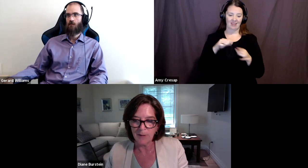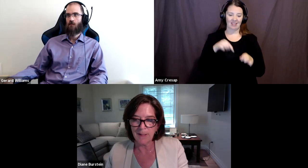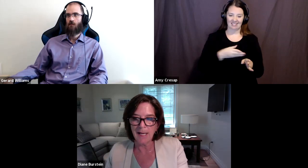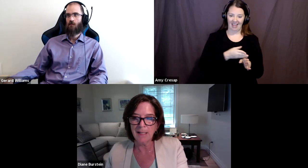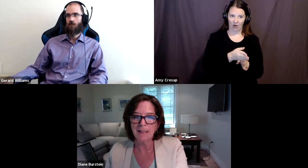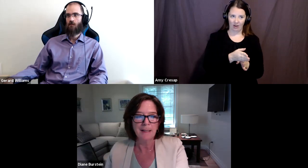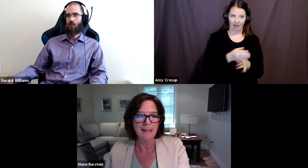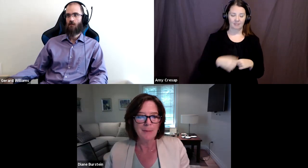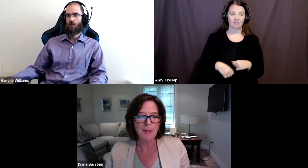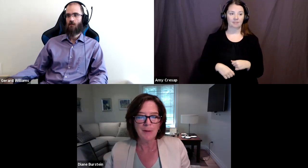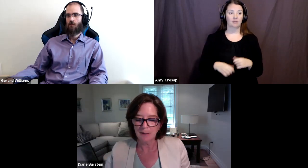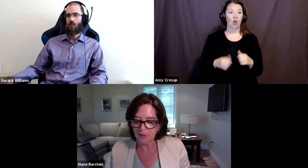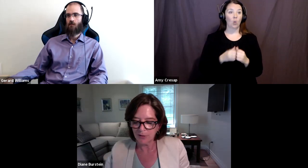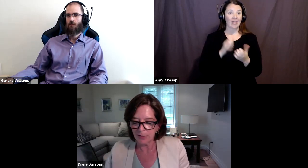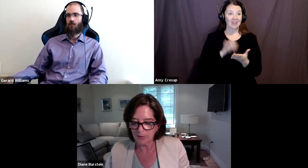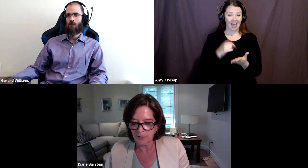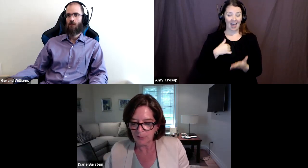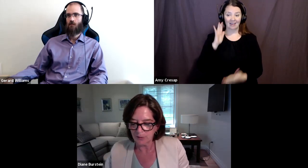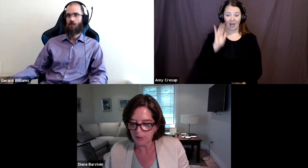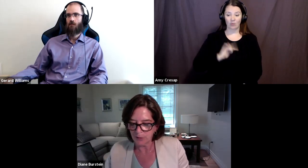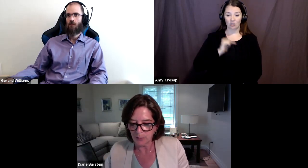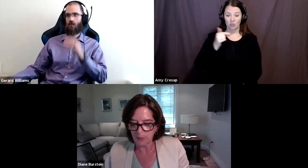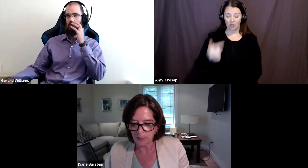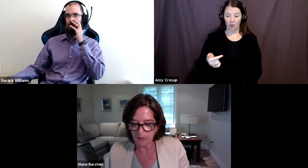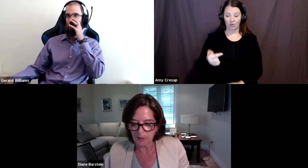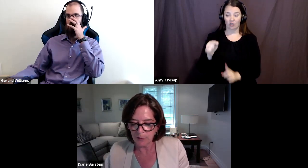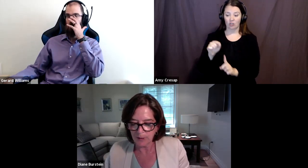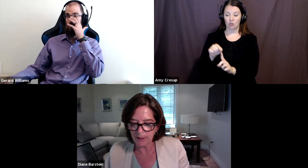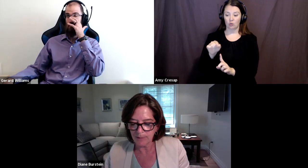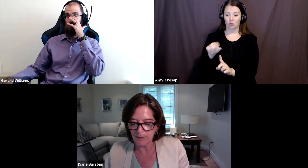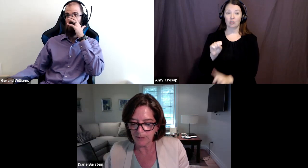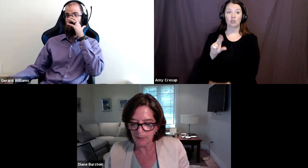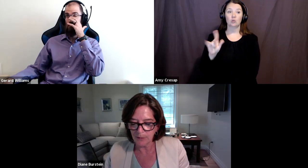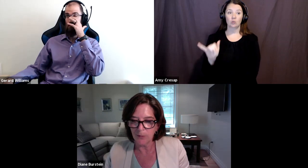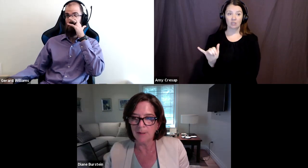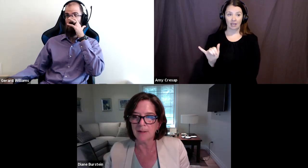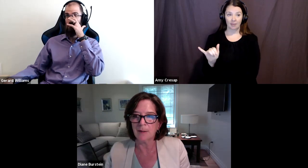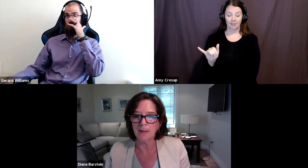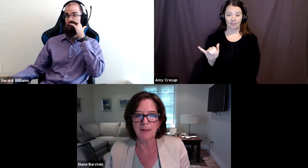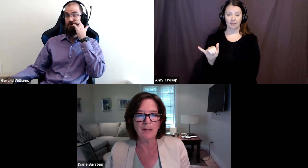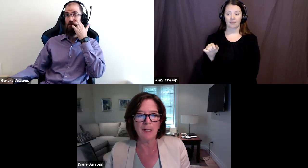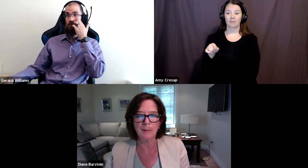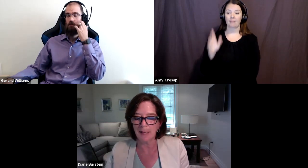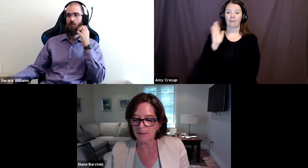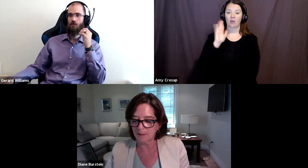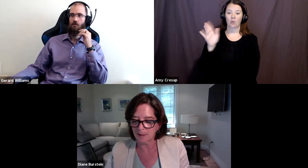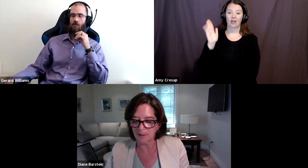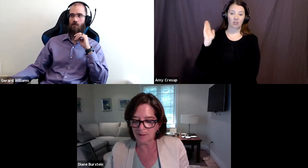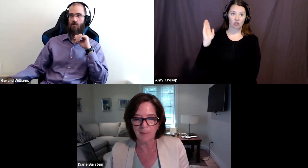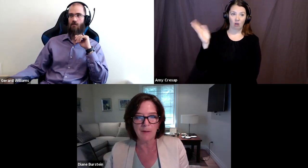And with that, I'm going to turn it over to Suzy who is going to talk about some other